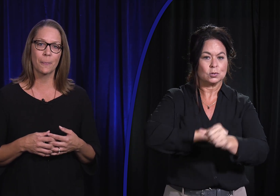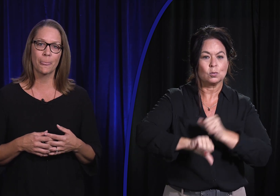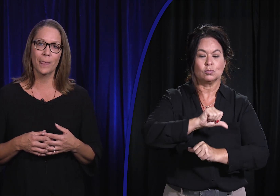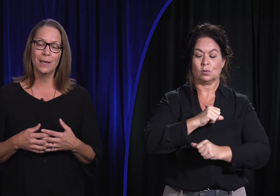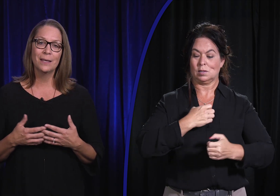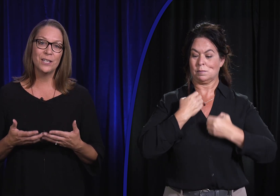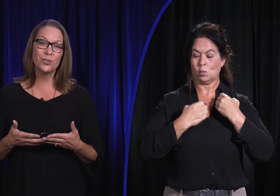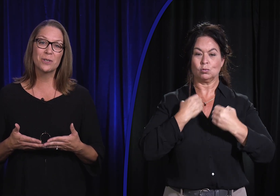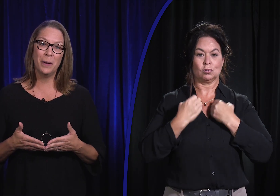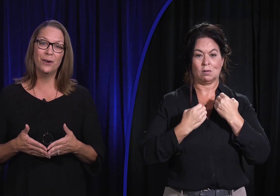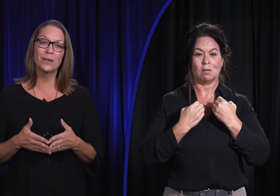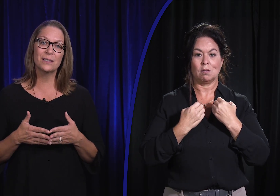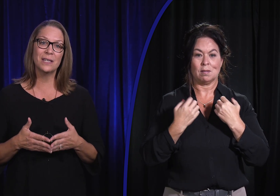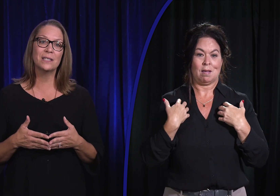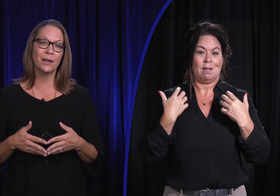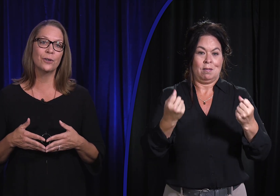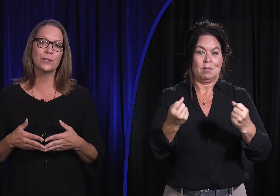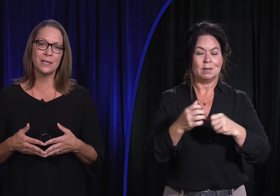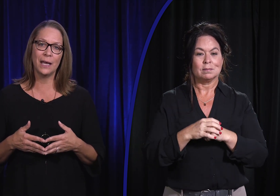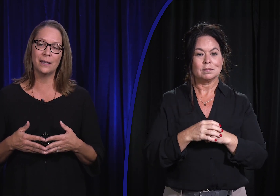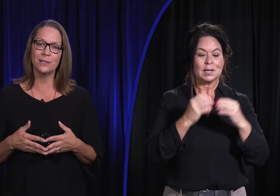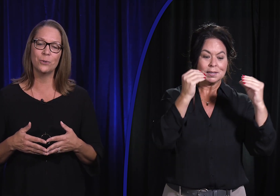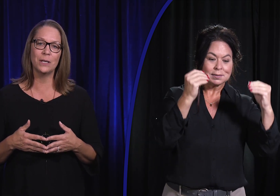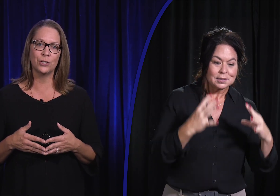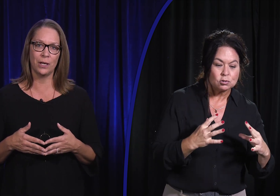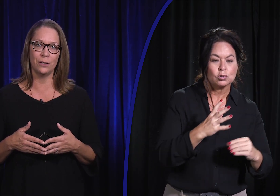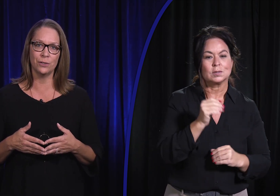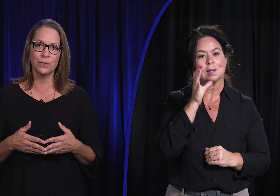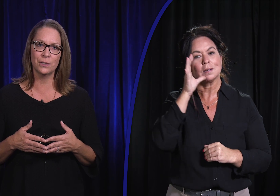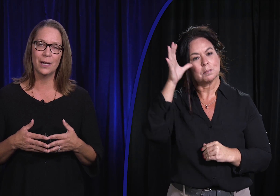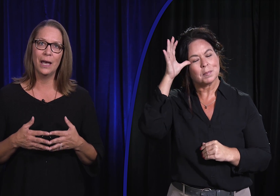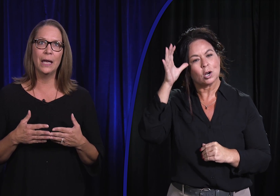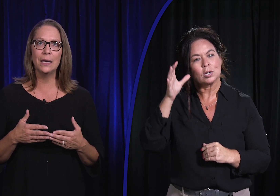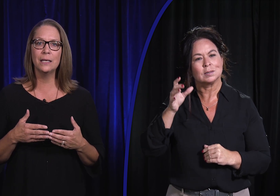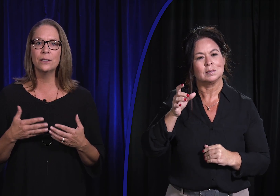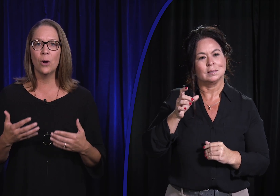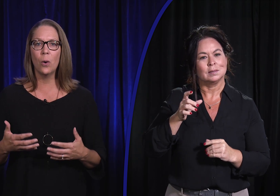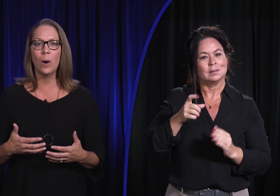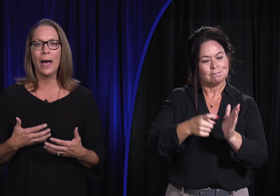Teachers and parents need to understand these unique challenges and need to know